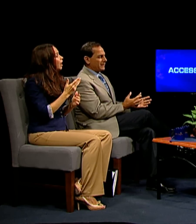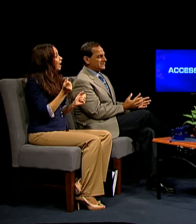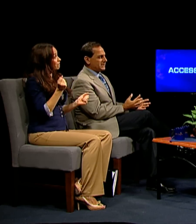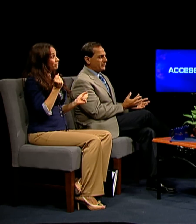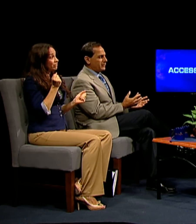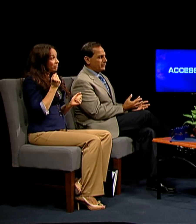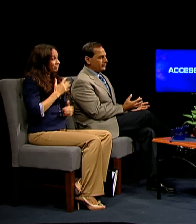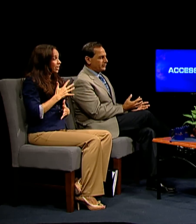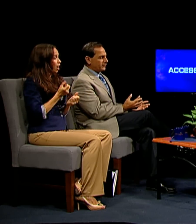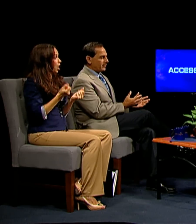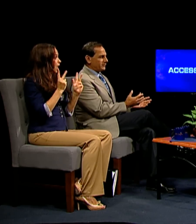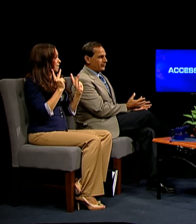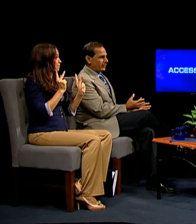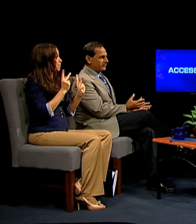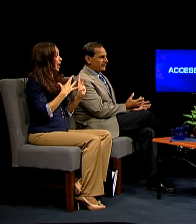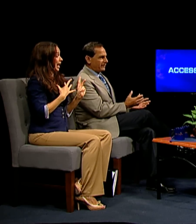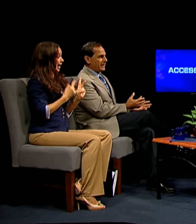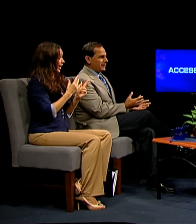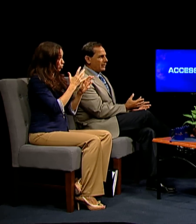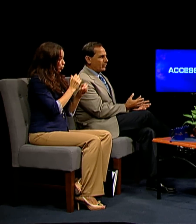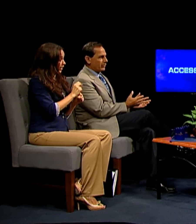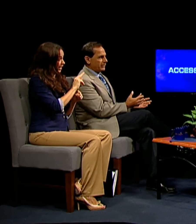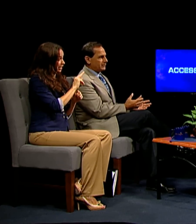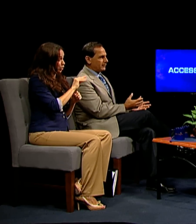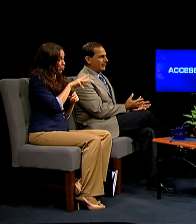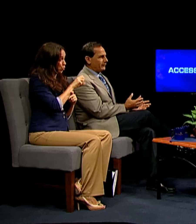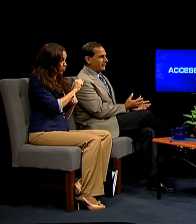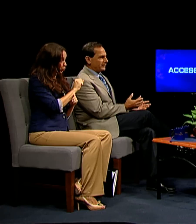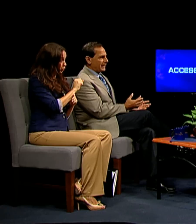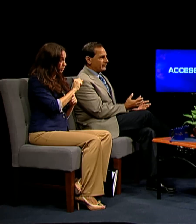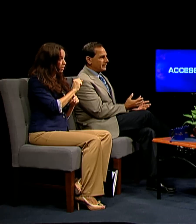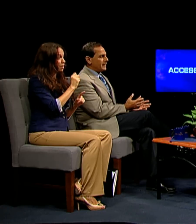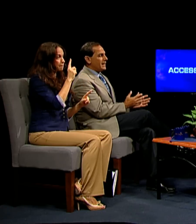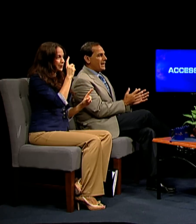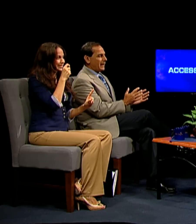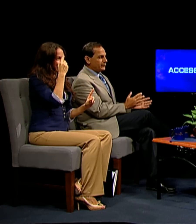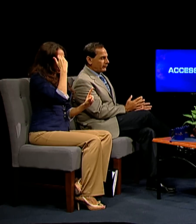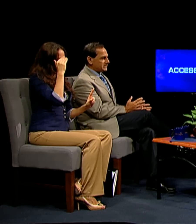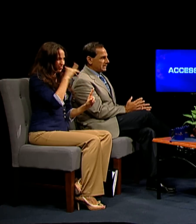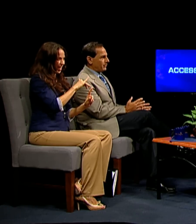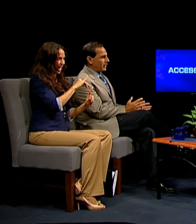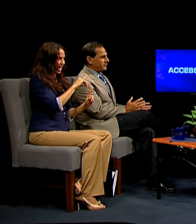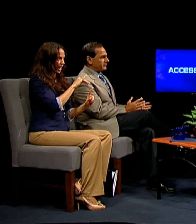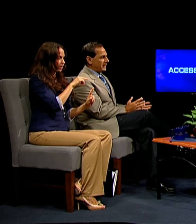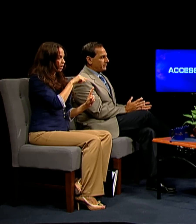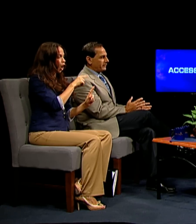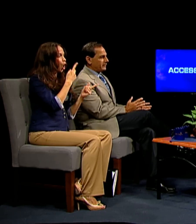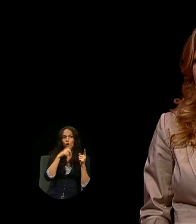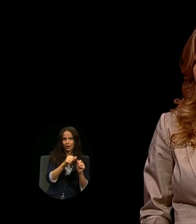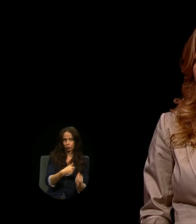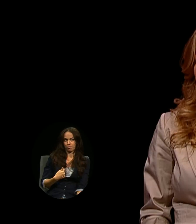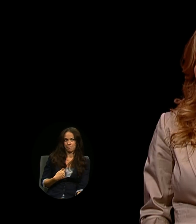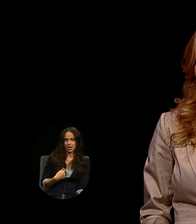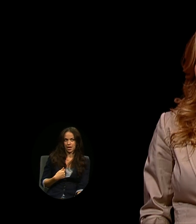consider news from a source that they know agrees with them philosophically. I used Rush Limbaugh's example this I happen things